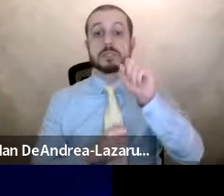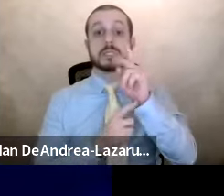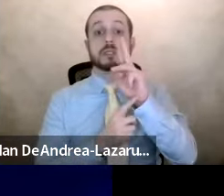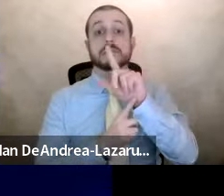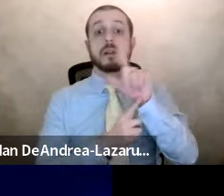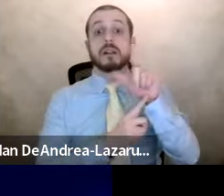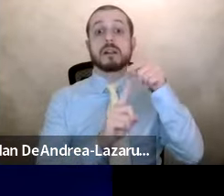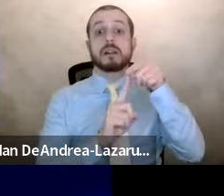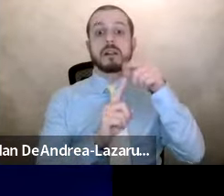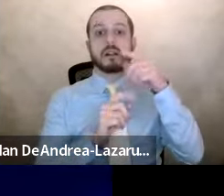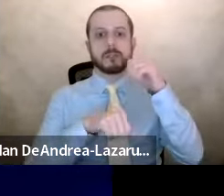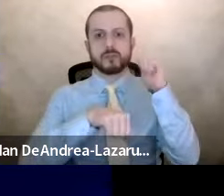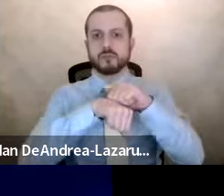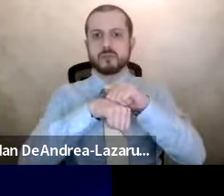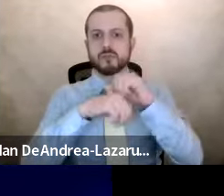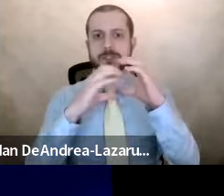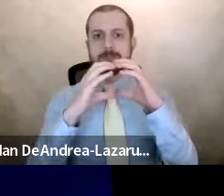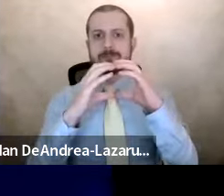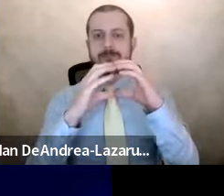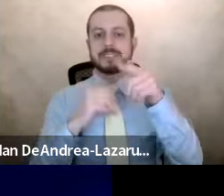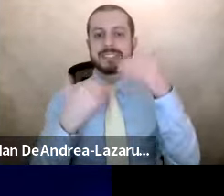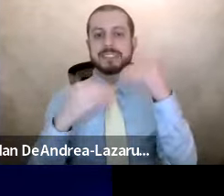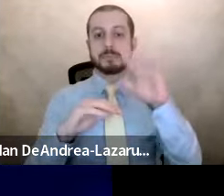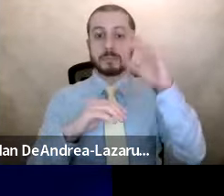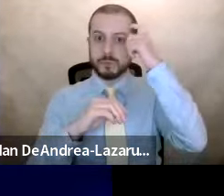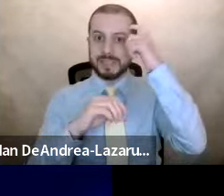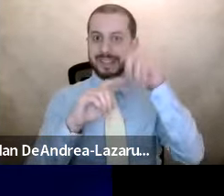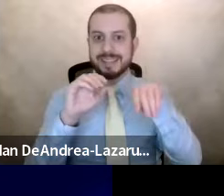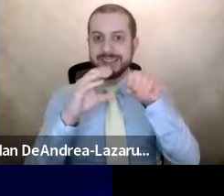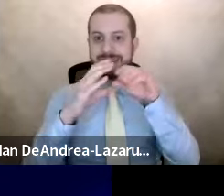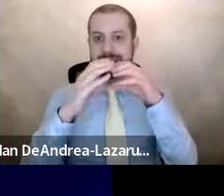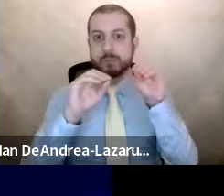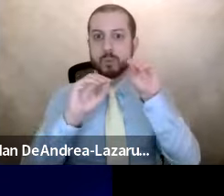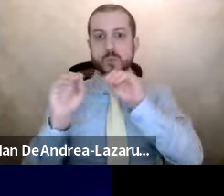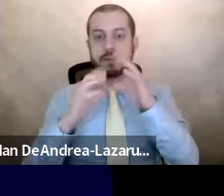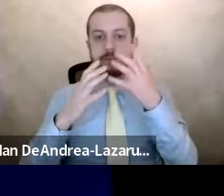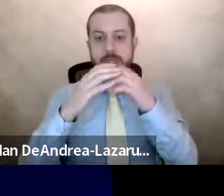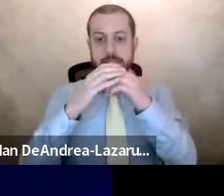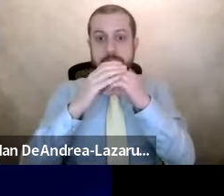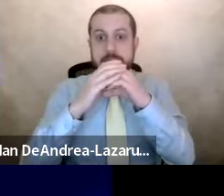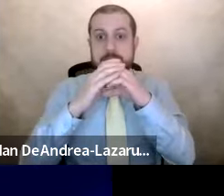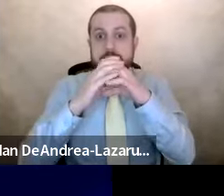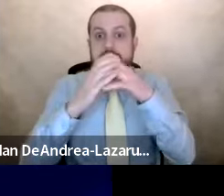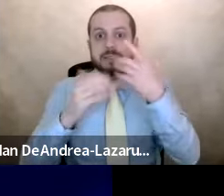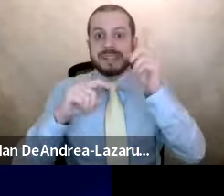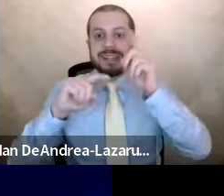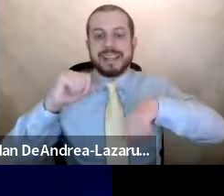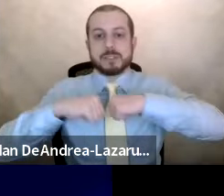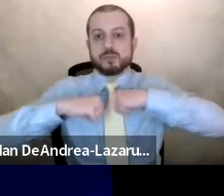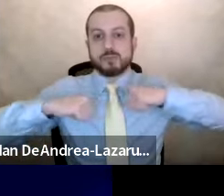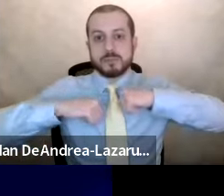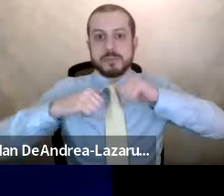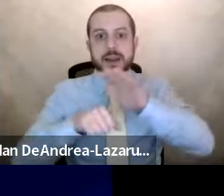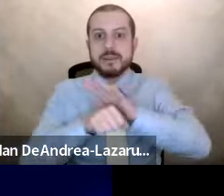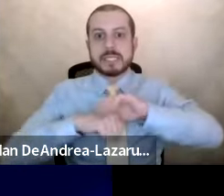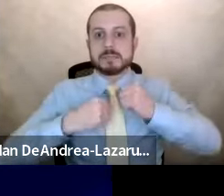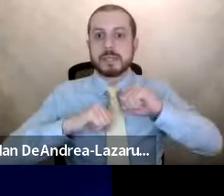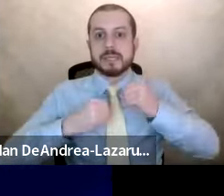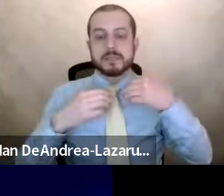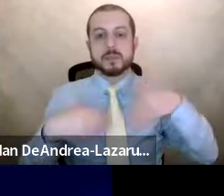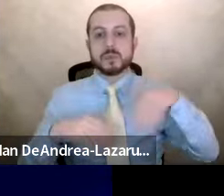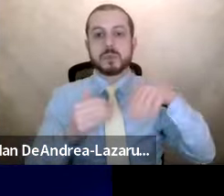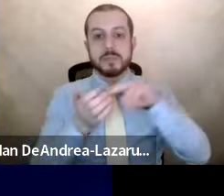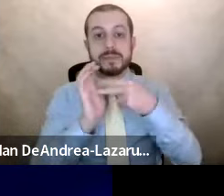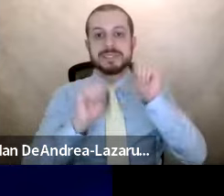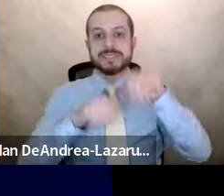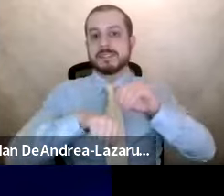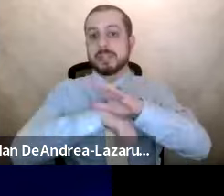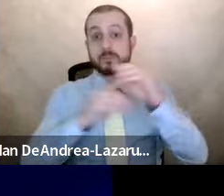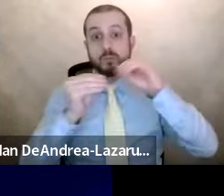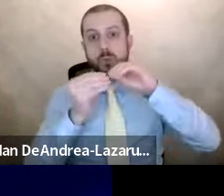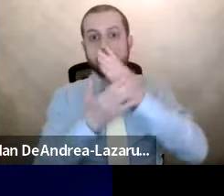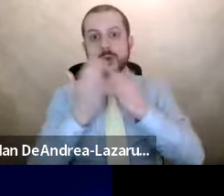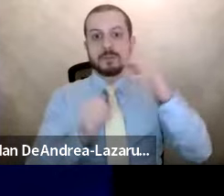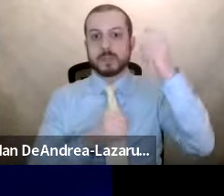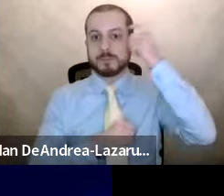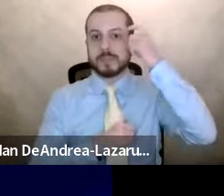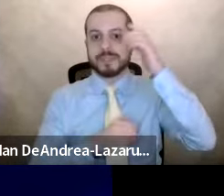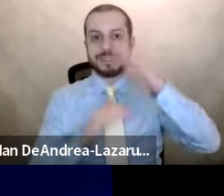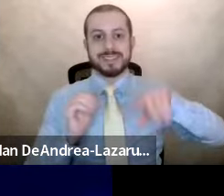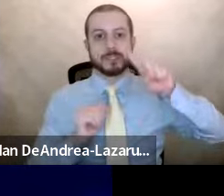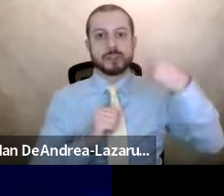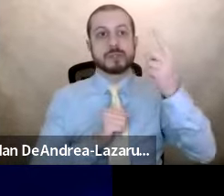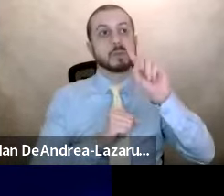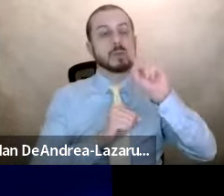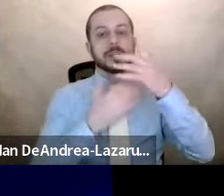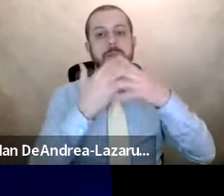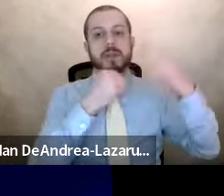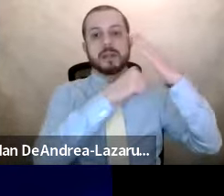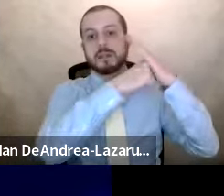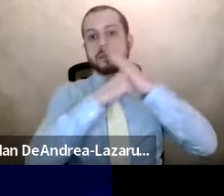It can affect how your body moves. It can affect the pressure within your brain. It can increase the amount of pressure that's pushing on your brain because of the skull.